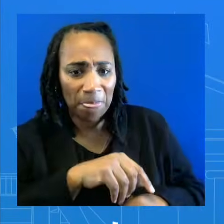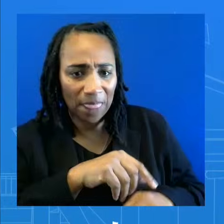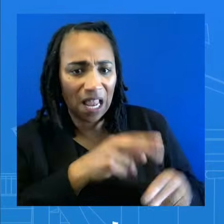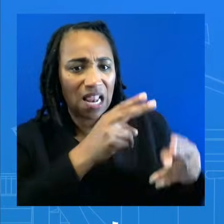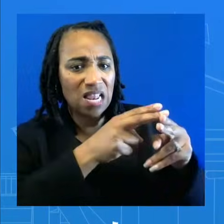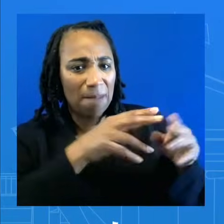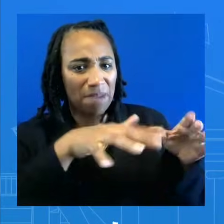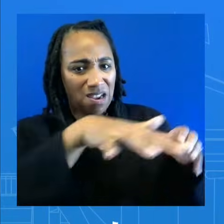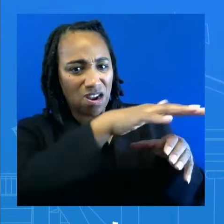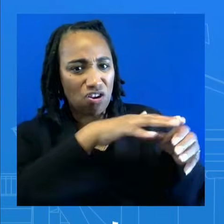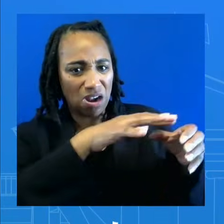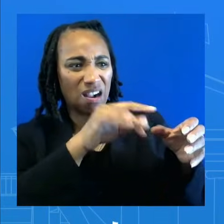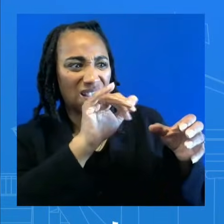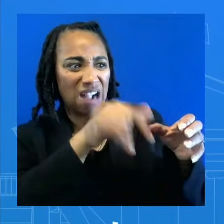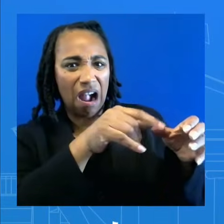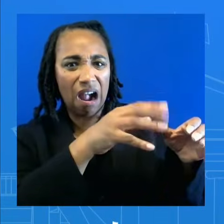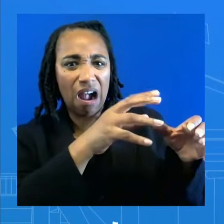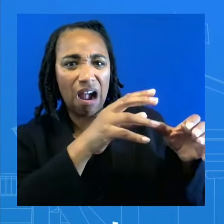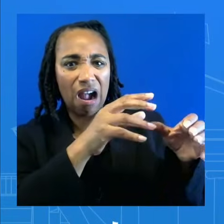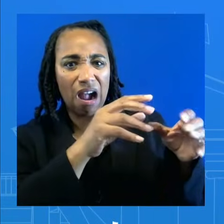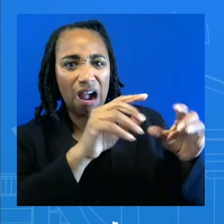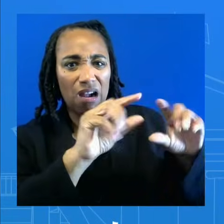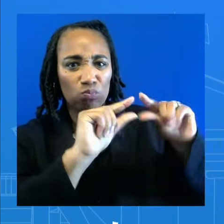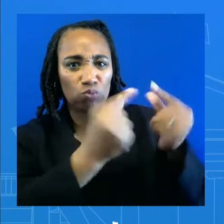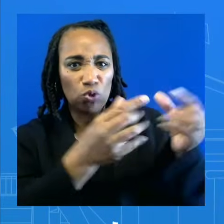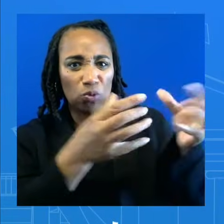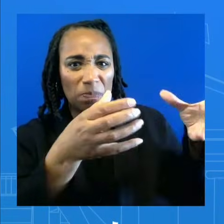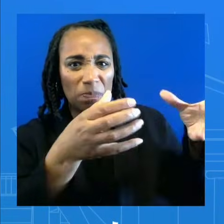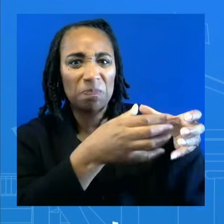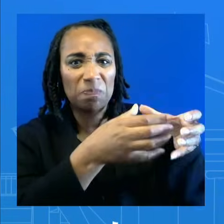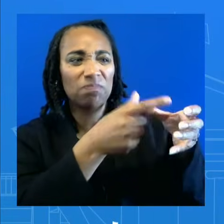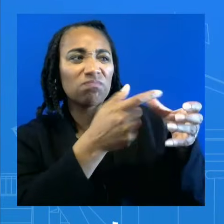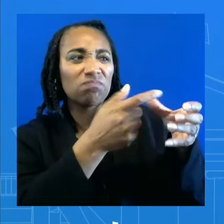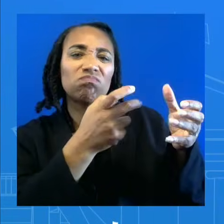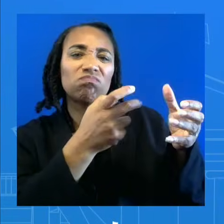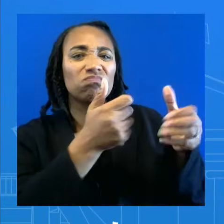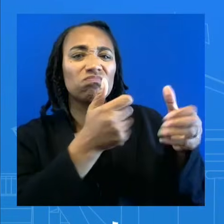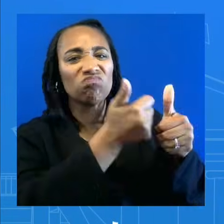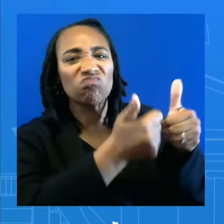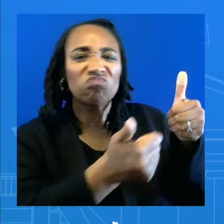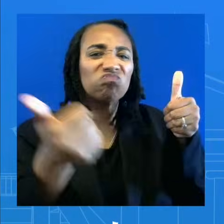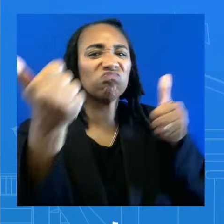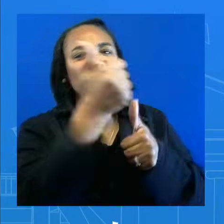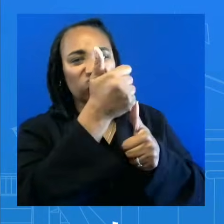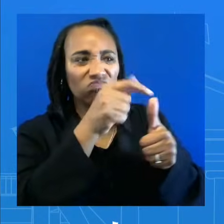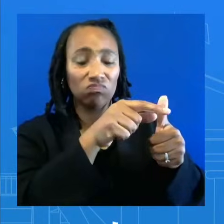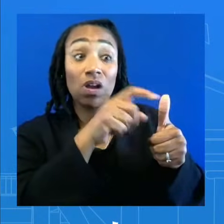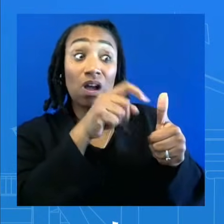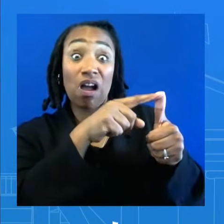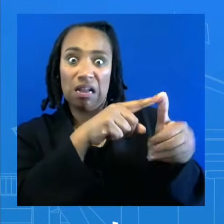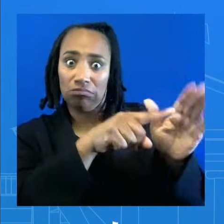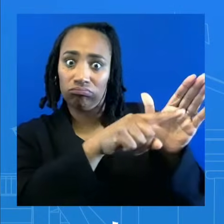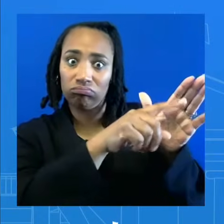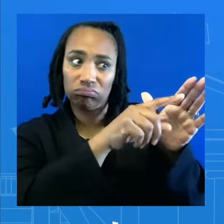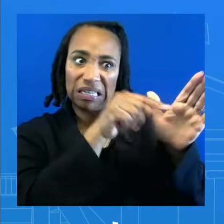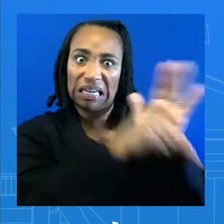The only thing I would say is that we recognize -- and we said so at the time --